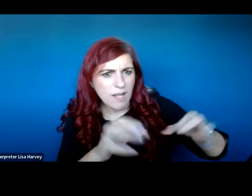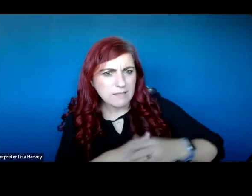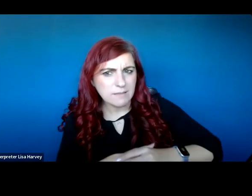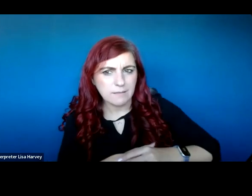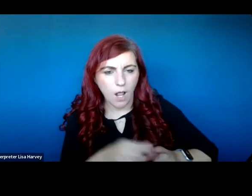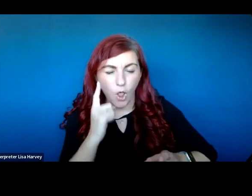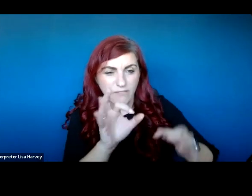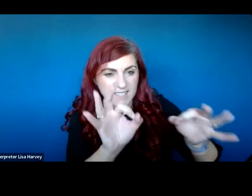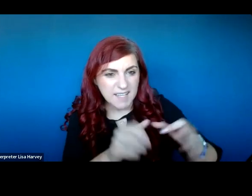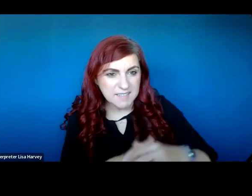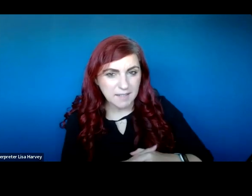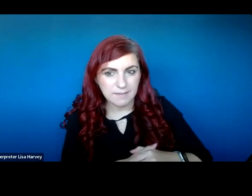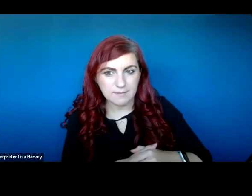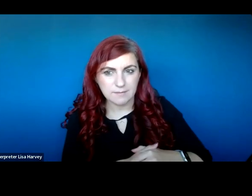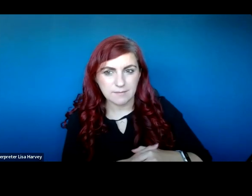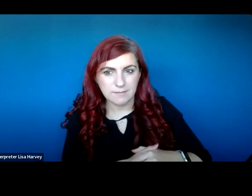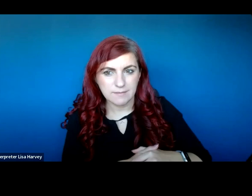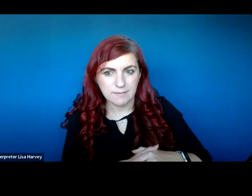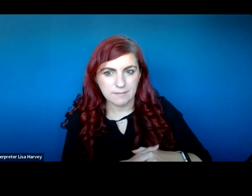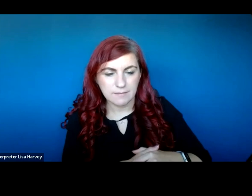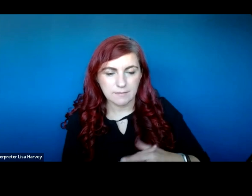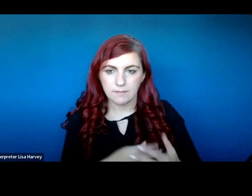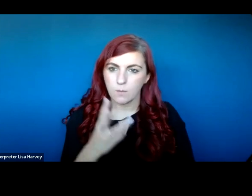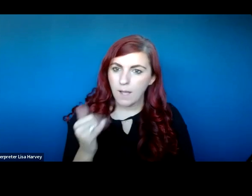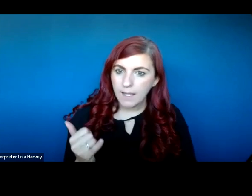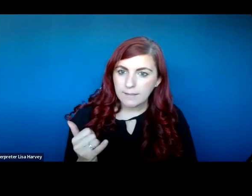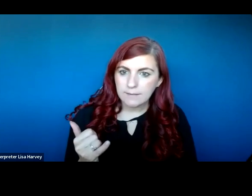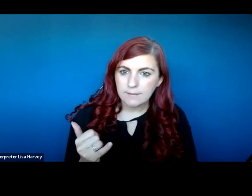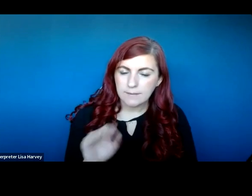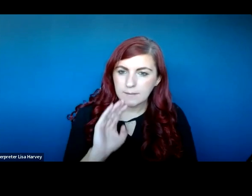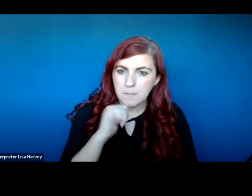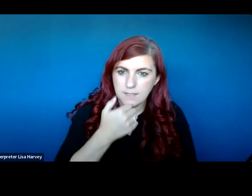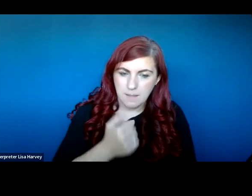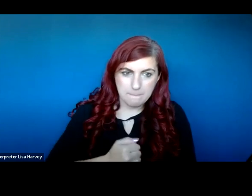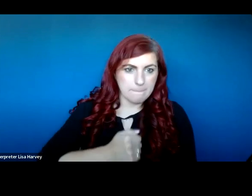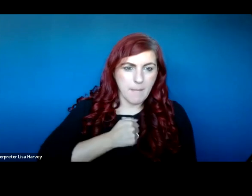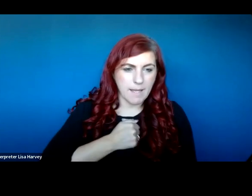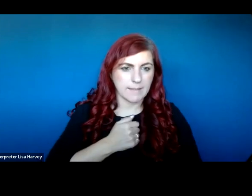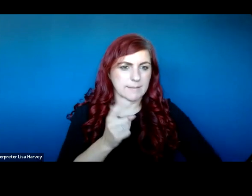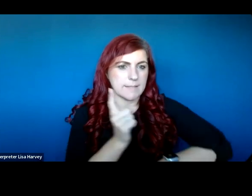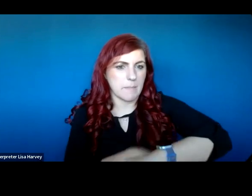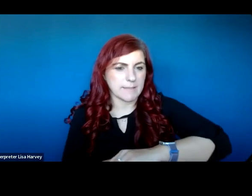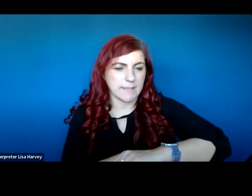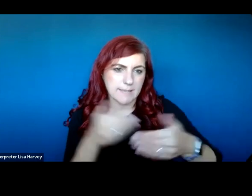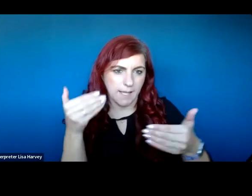fantastic, and it's because my disability is an invisible one.